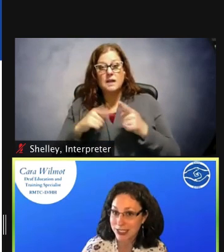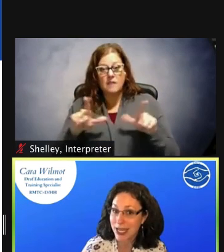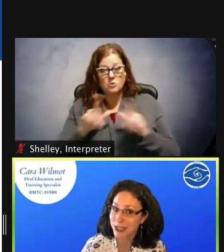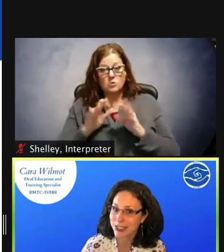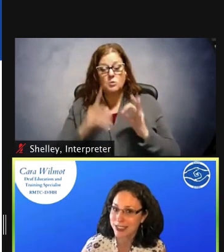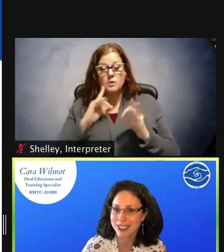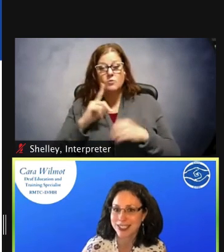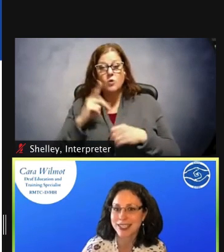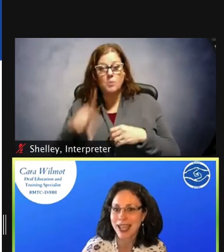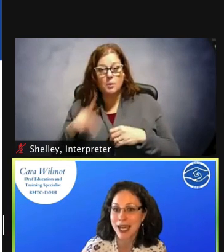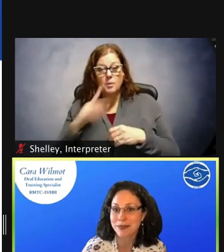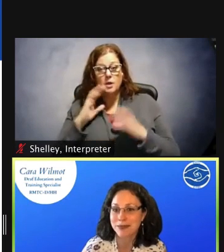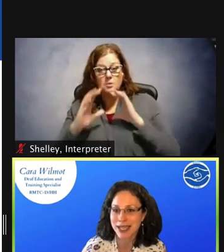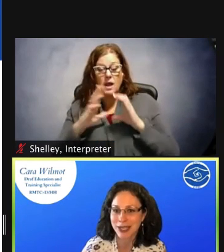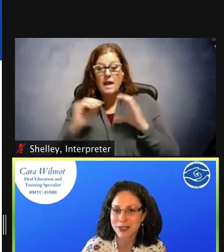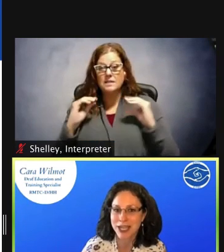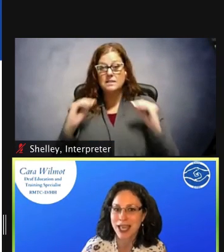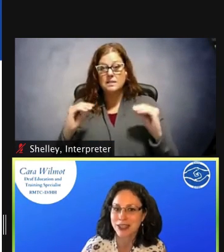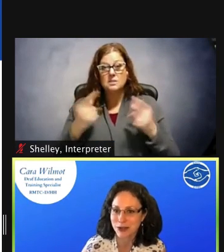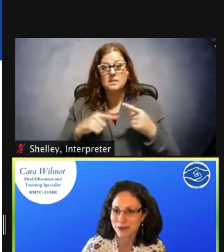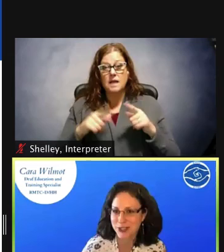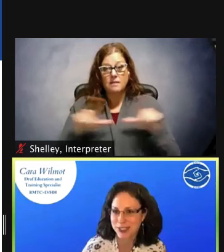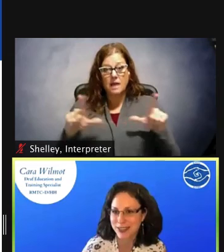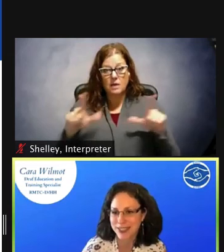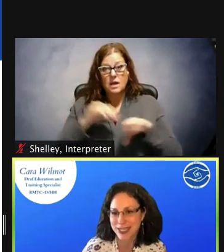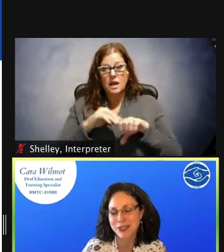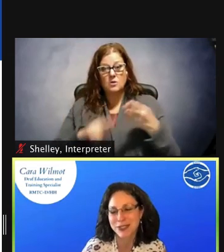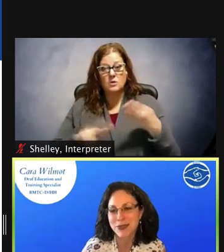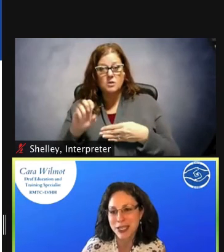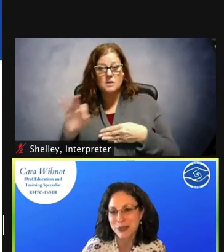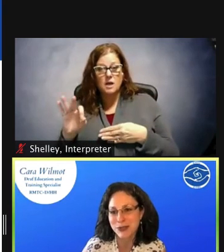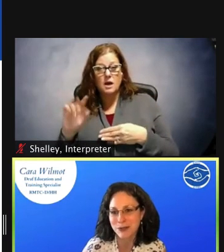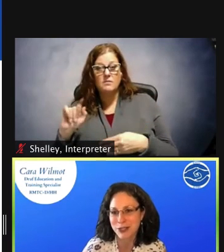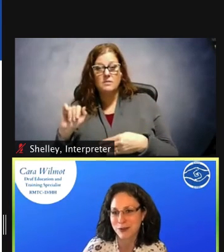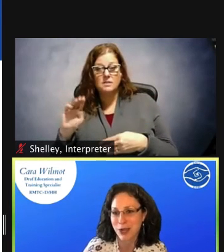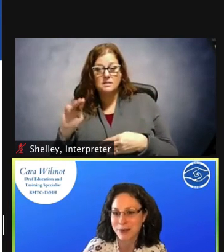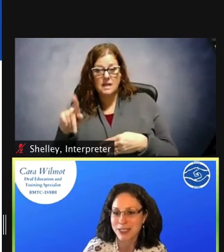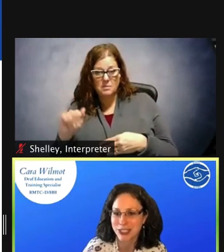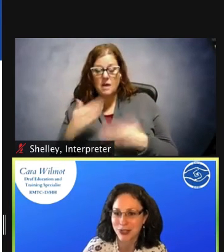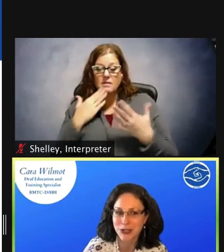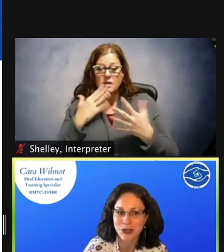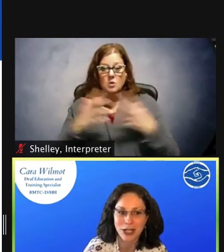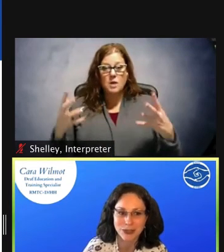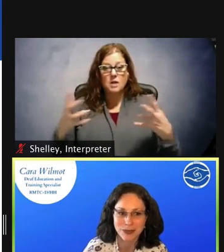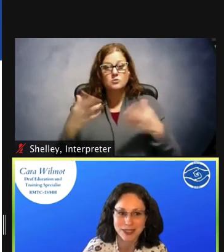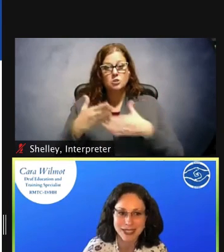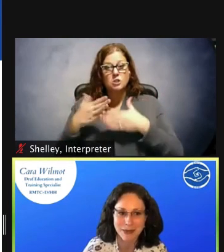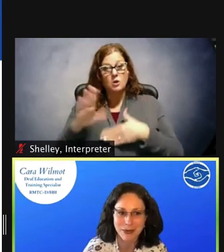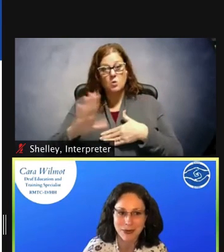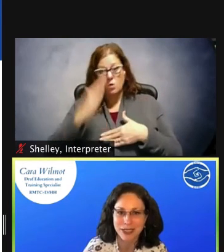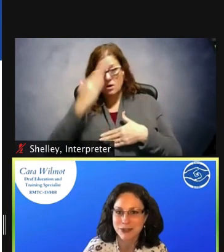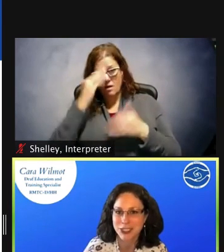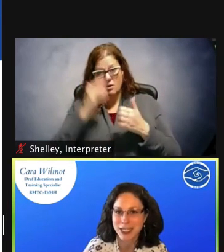and she teaches sign language at the University of Tampa. So thank you so much for coming and sharing your knowledge with the team. I really appreciate it.